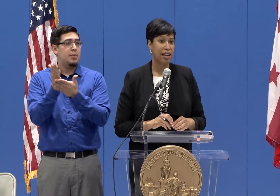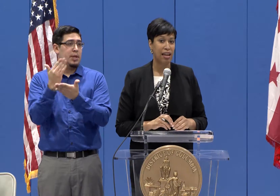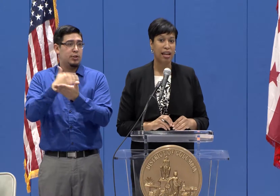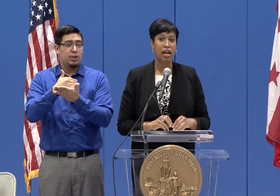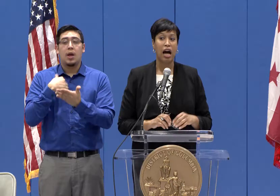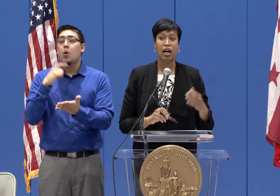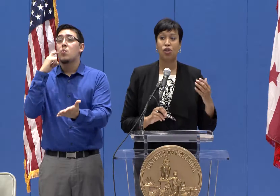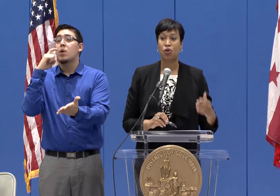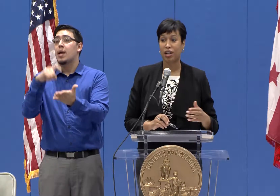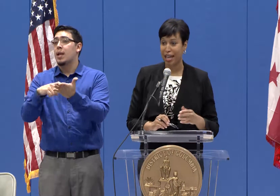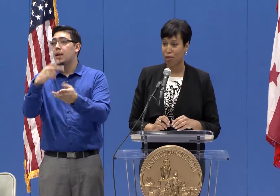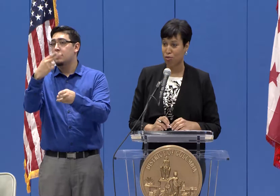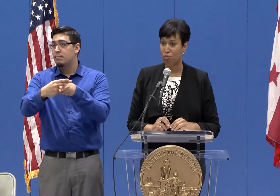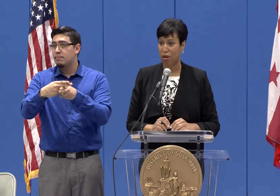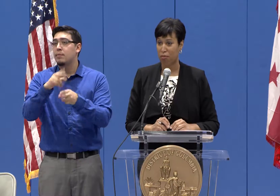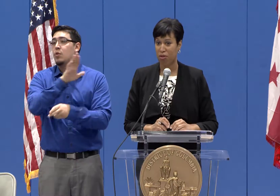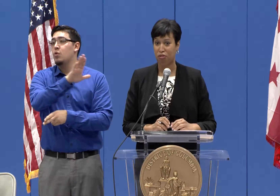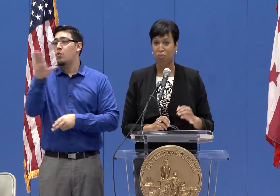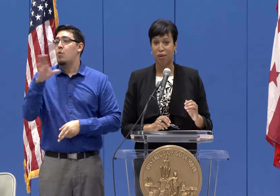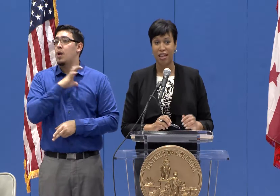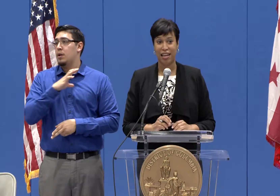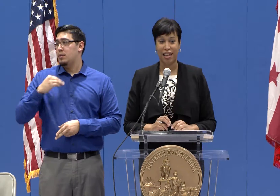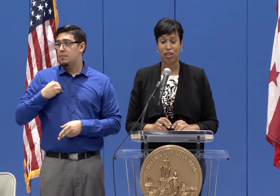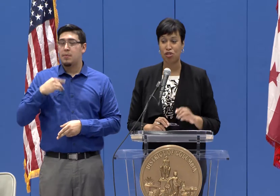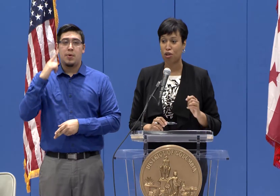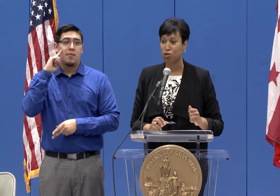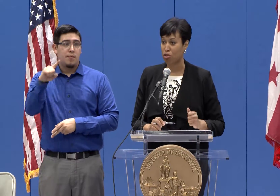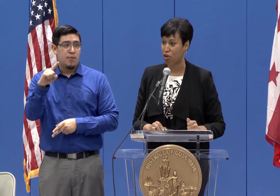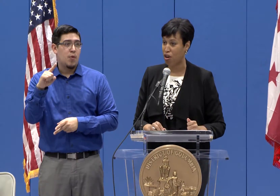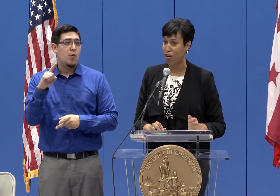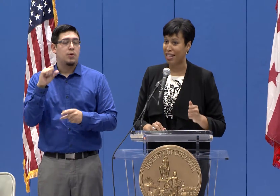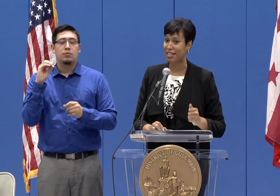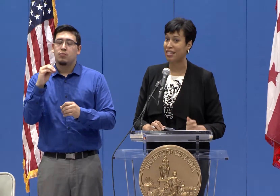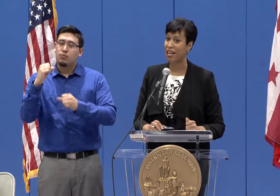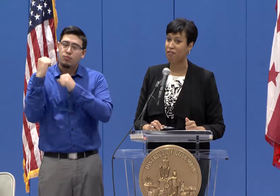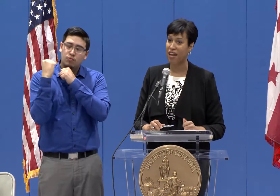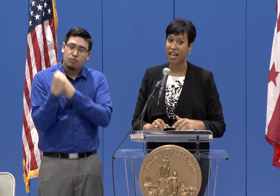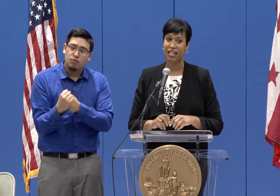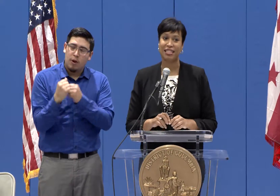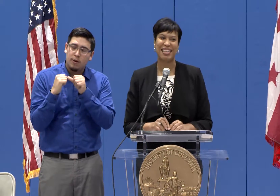THANK YOUR COUNCILMEMBER FOR BEING SO STRONG AND STEADFAST